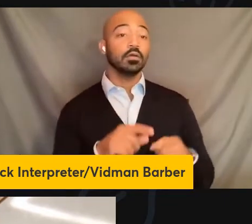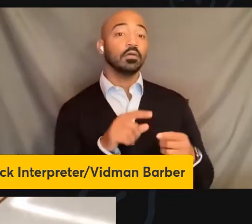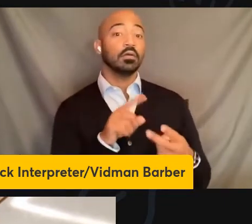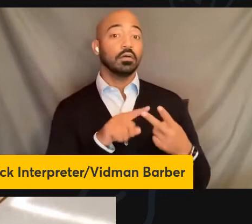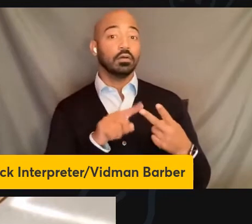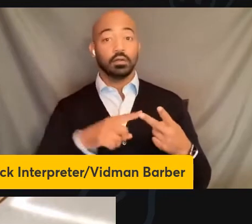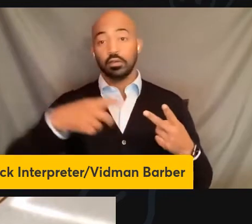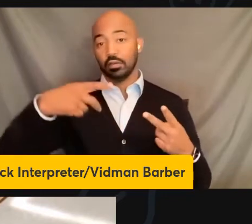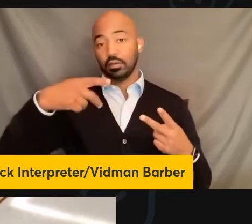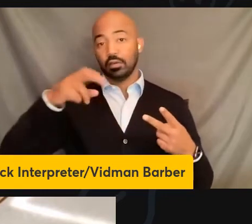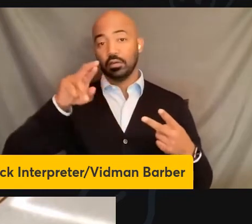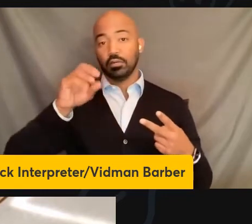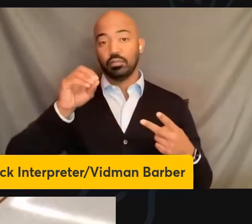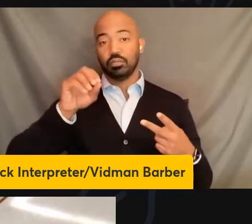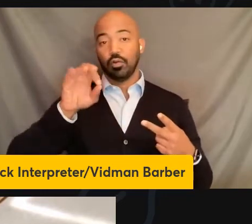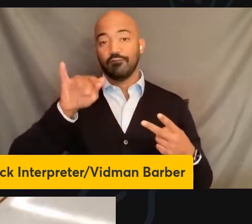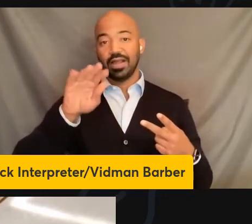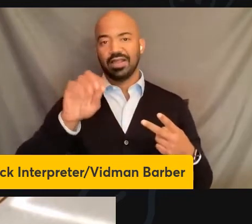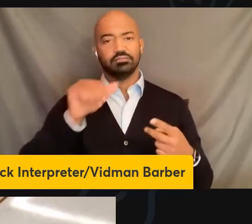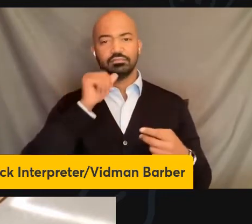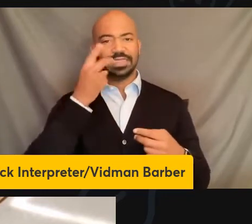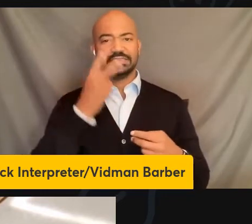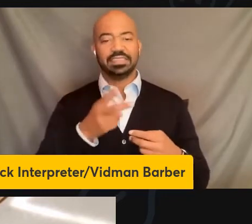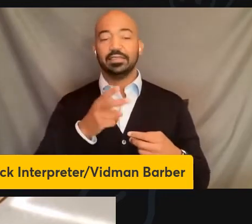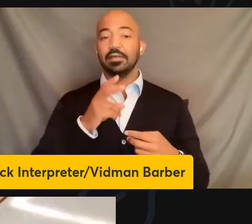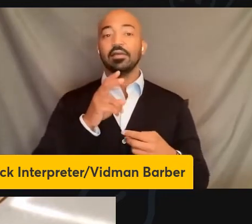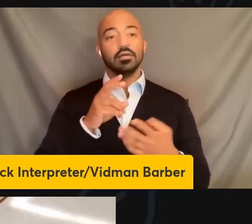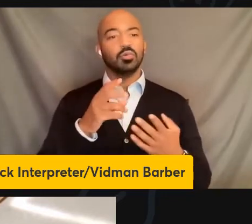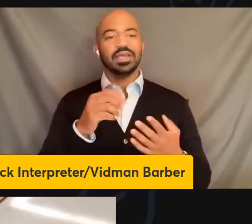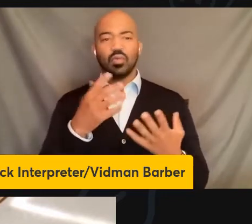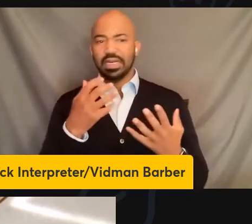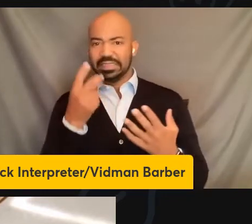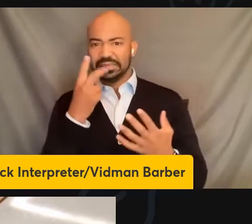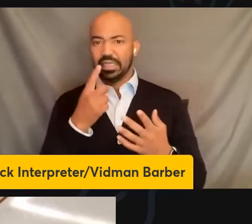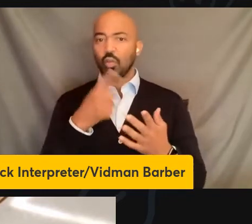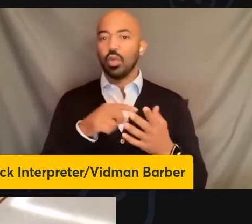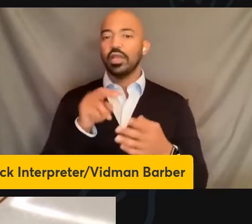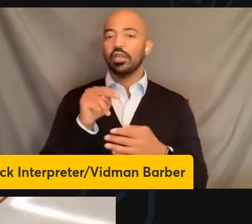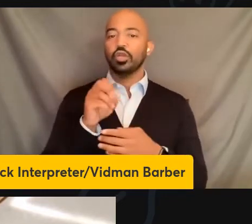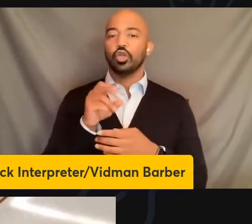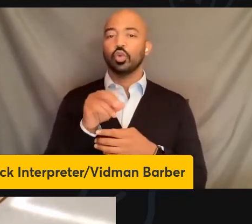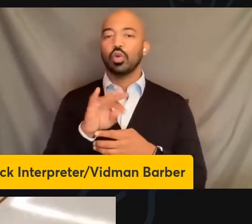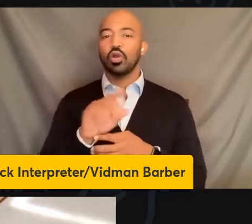that's another thing that we want to do want to do the RNA seek to see what's the neuronal profile like in these guys, we're